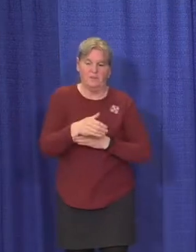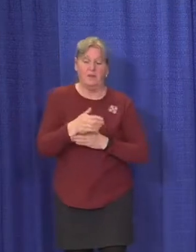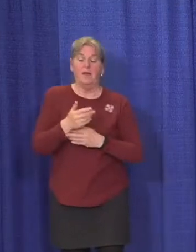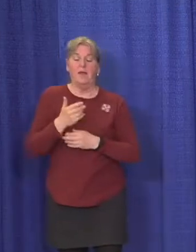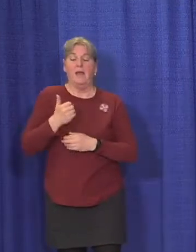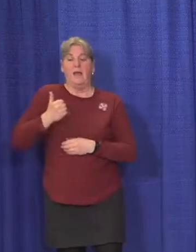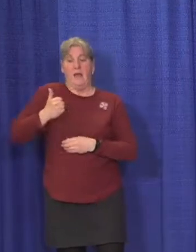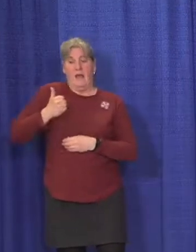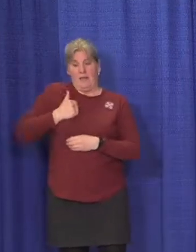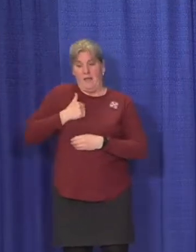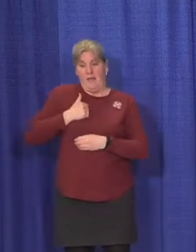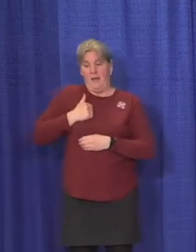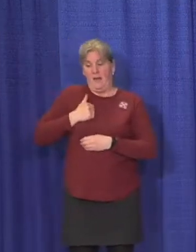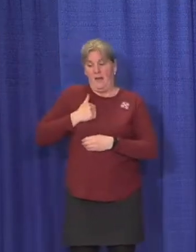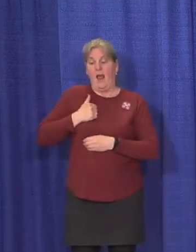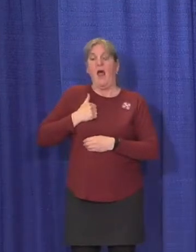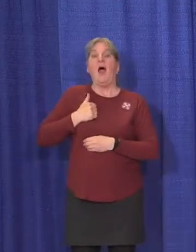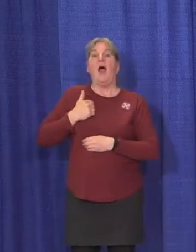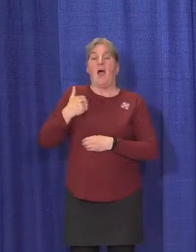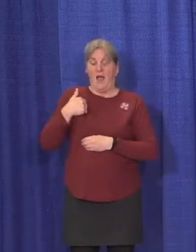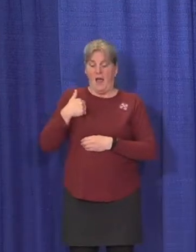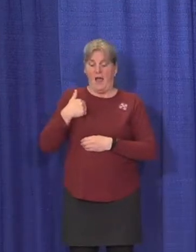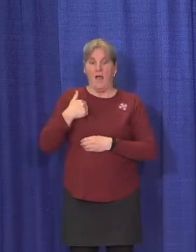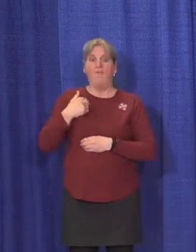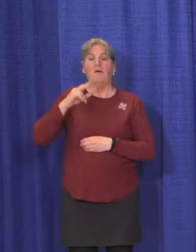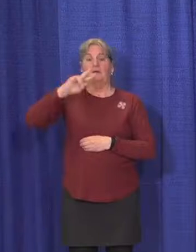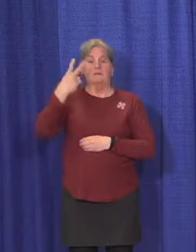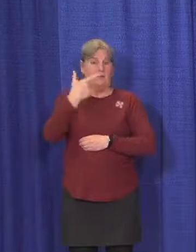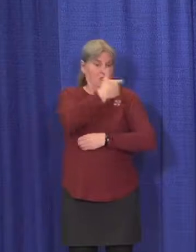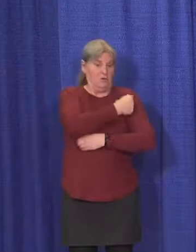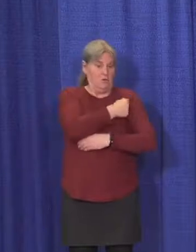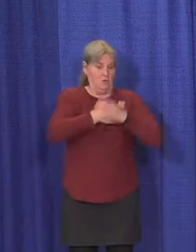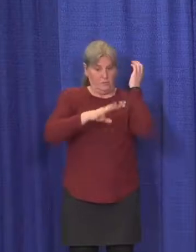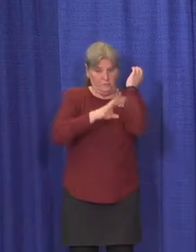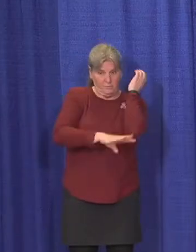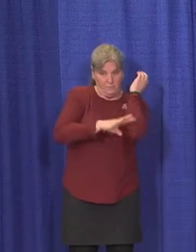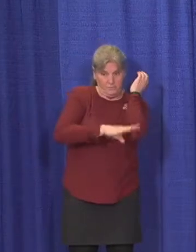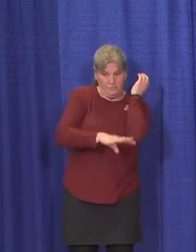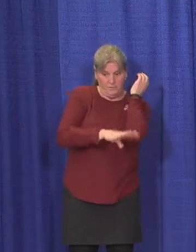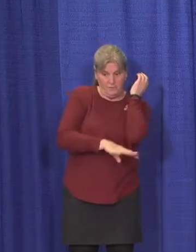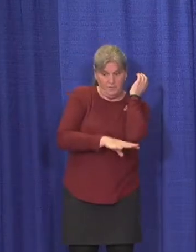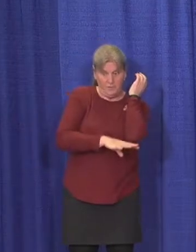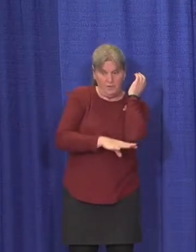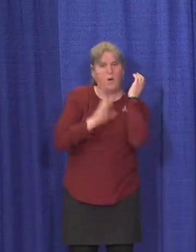When Canada gets to seconds dose fall I hope you can join with all Canadians and looking